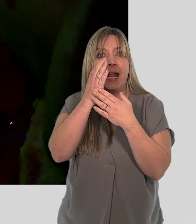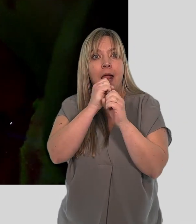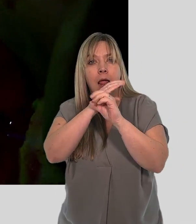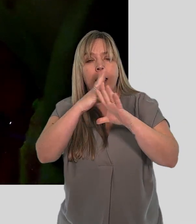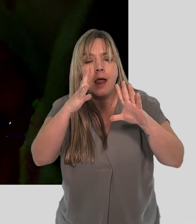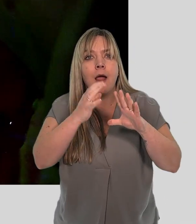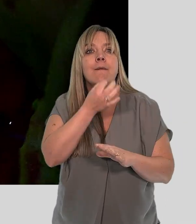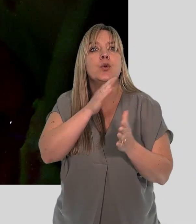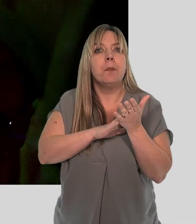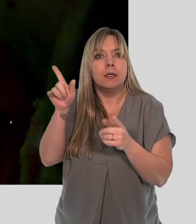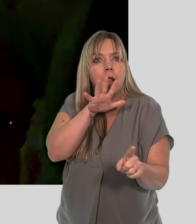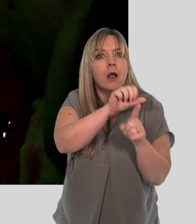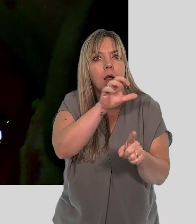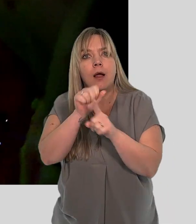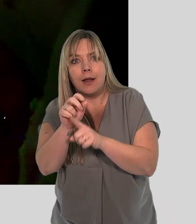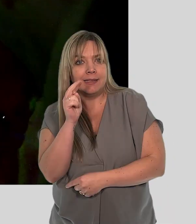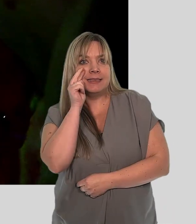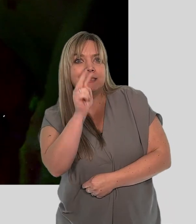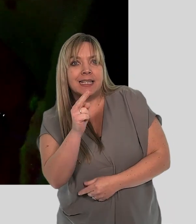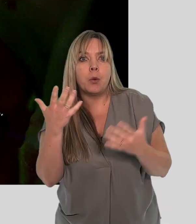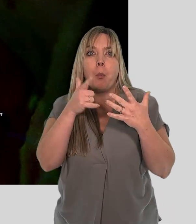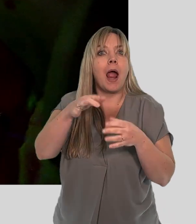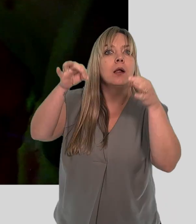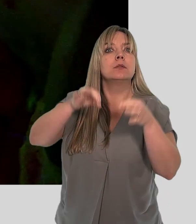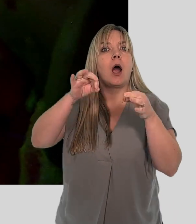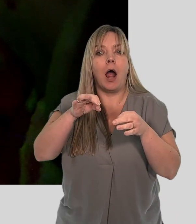regions that were sonicated where blood-brain barrier was opened.